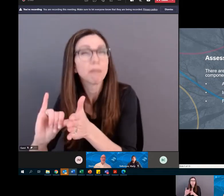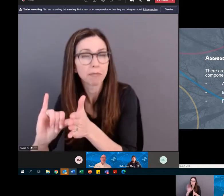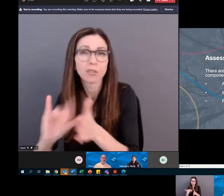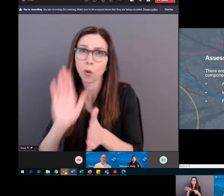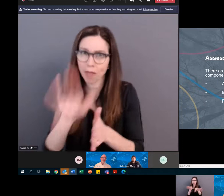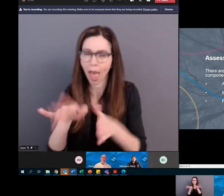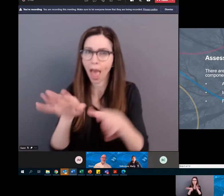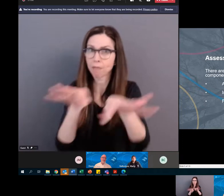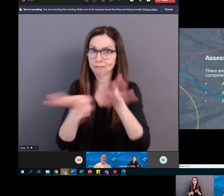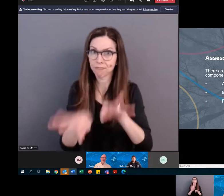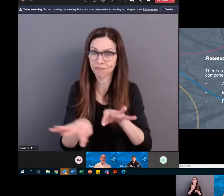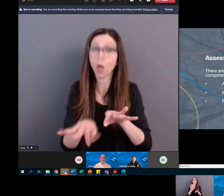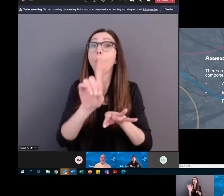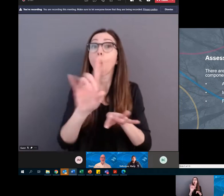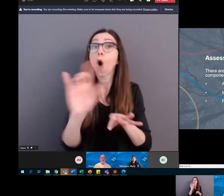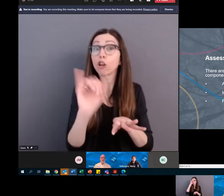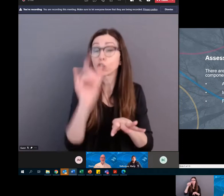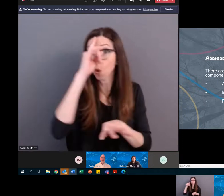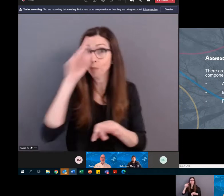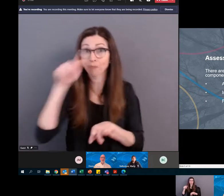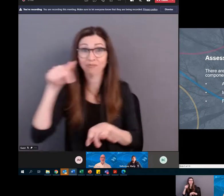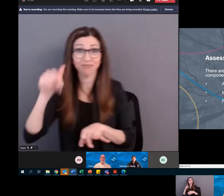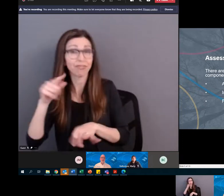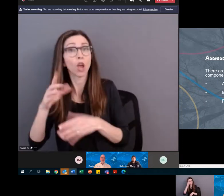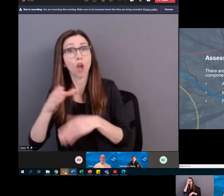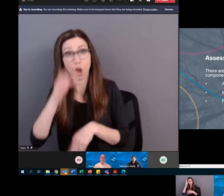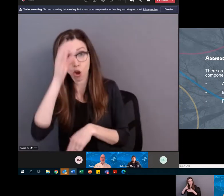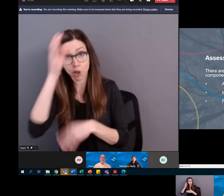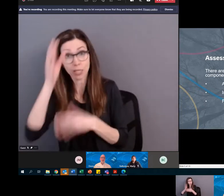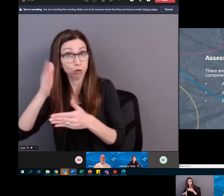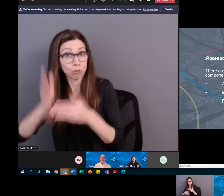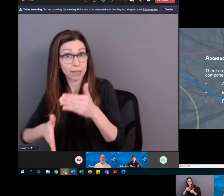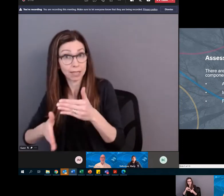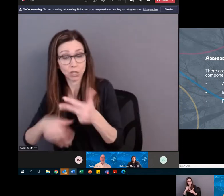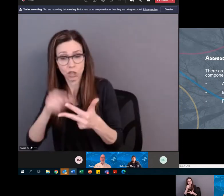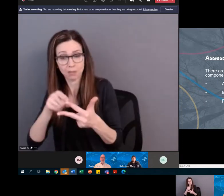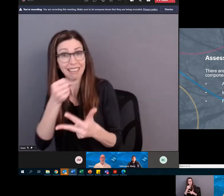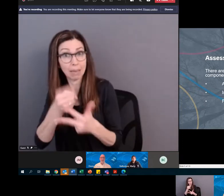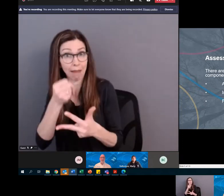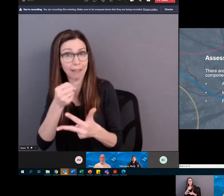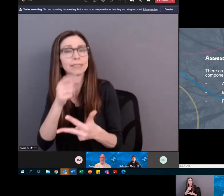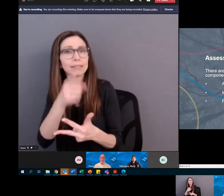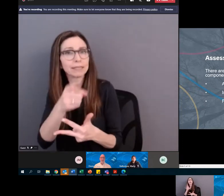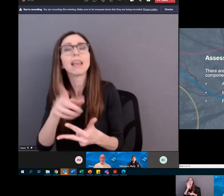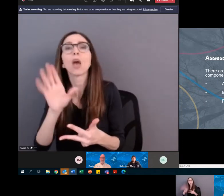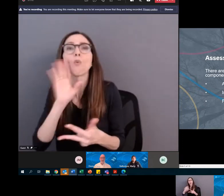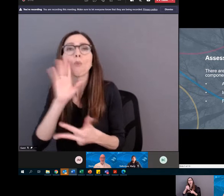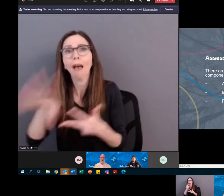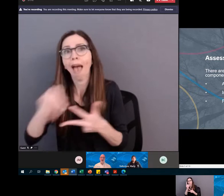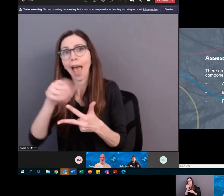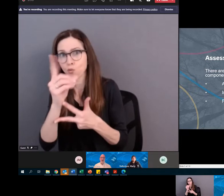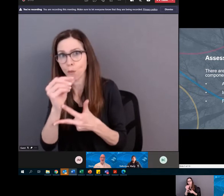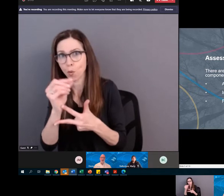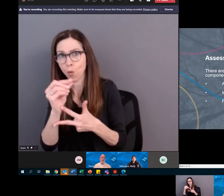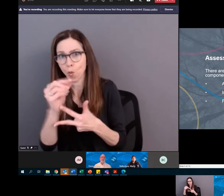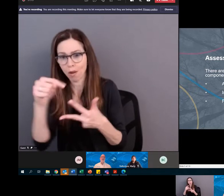only, there's another element of impact, which is the project's potential to build